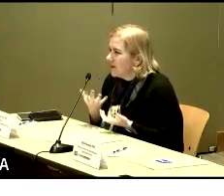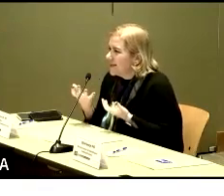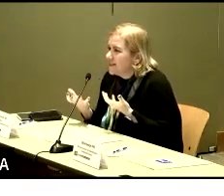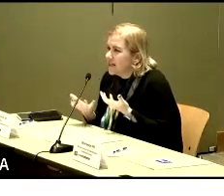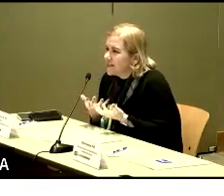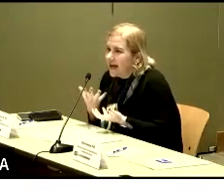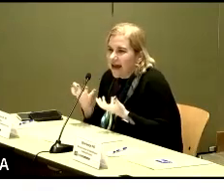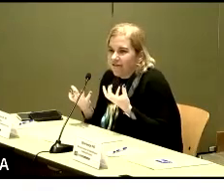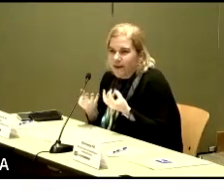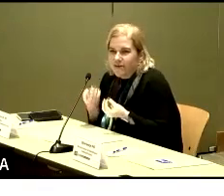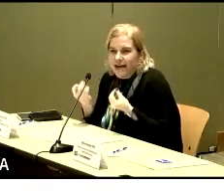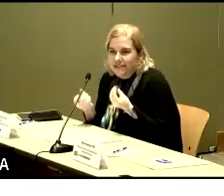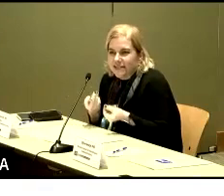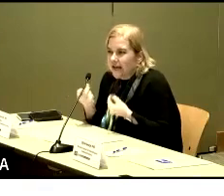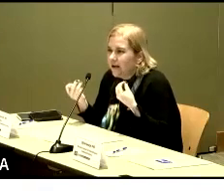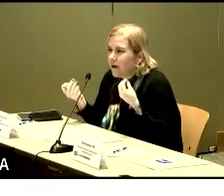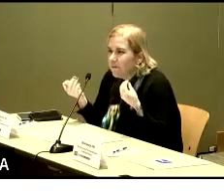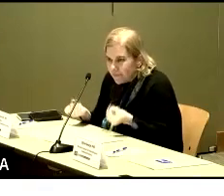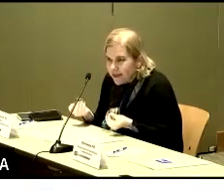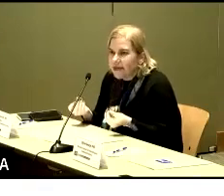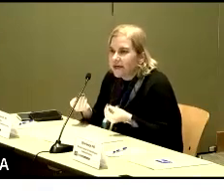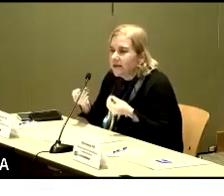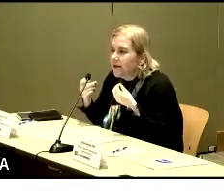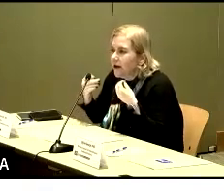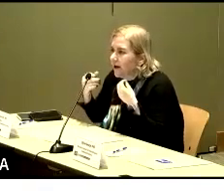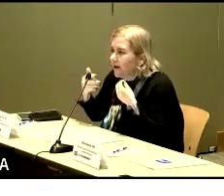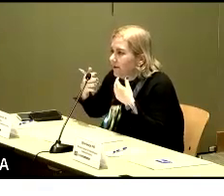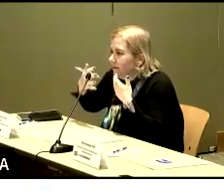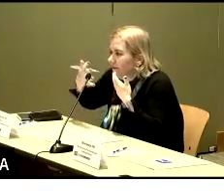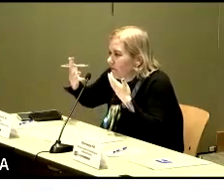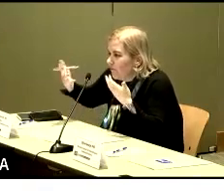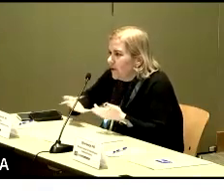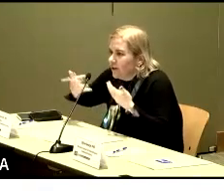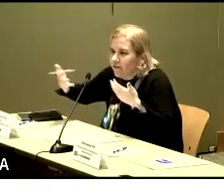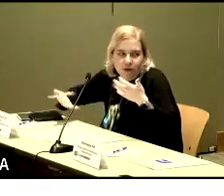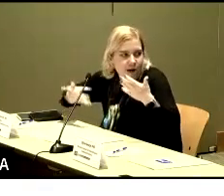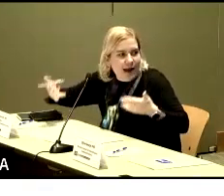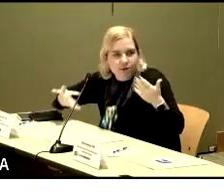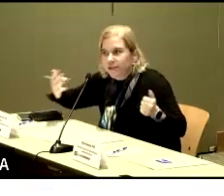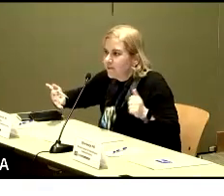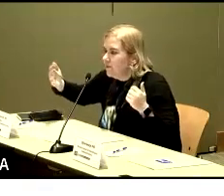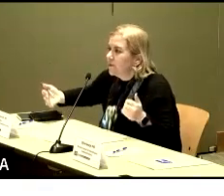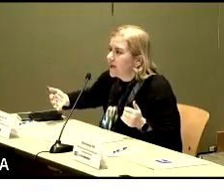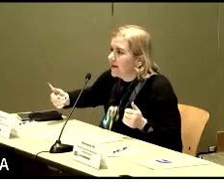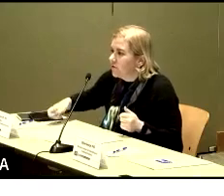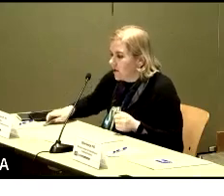Like this doesn't have maybe that same immediate feel of, you know, I'm counting this many people dying every year.